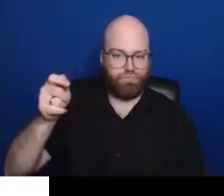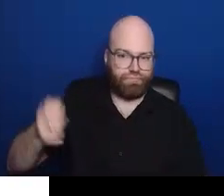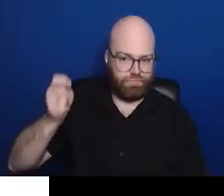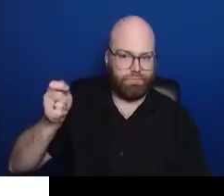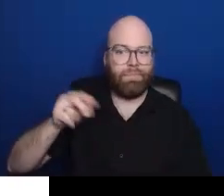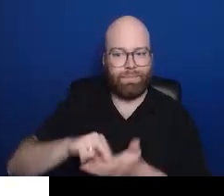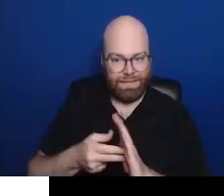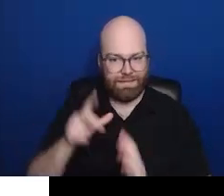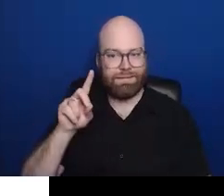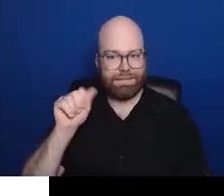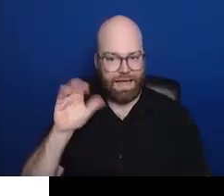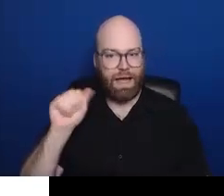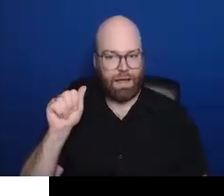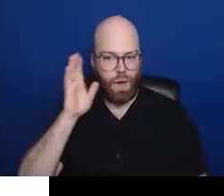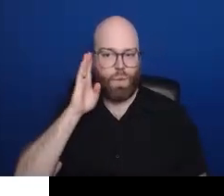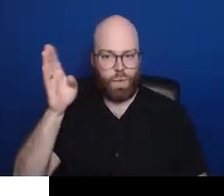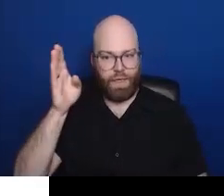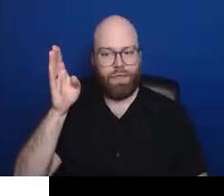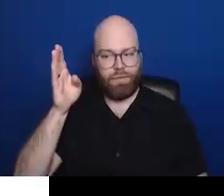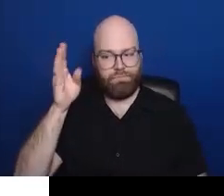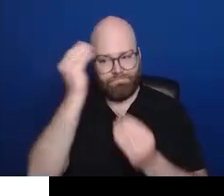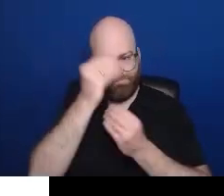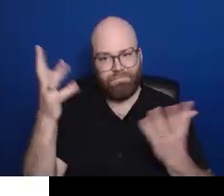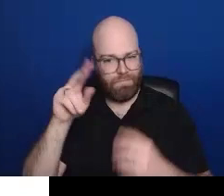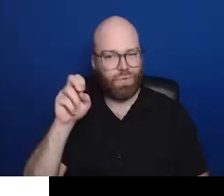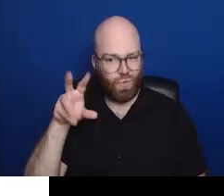We are trying to stay vigilant on that because this would affect